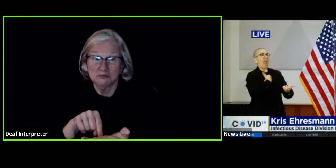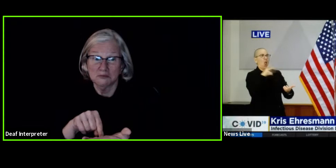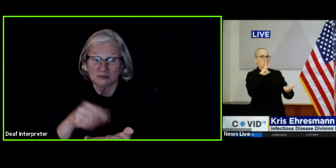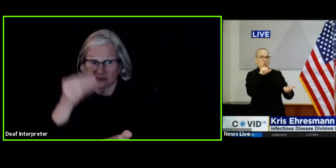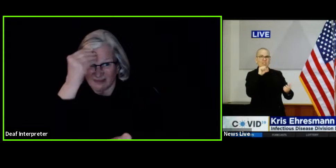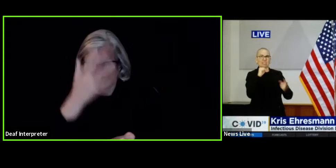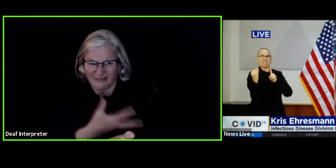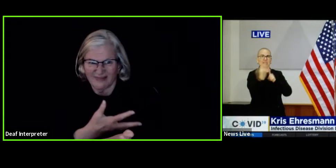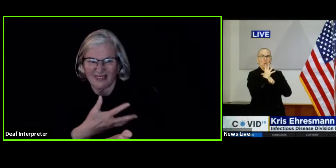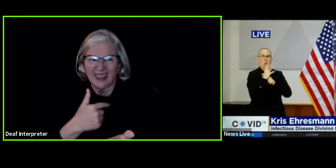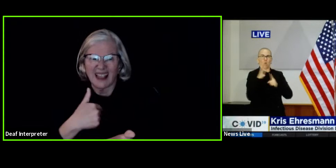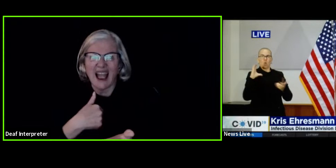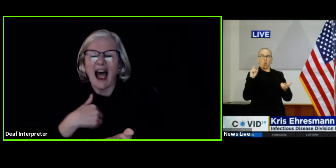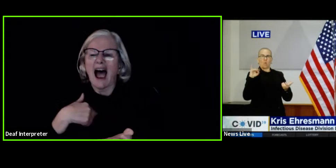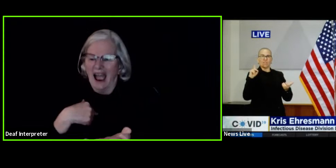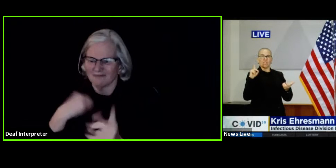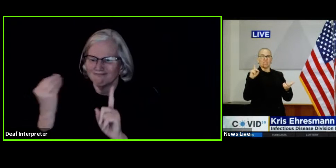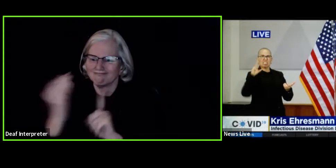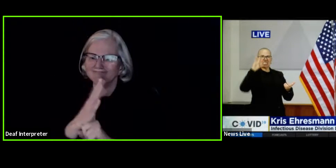[ Indiscernible ] [Overlapping CONVERSATIONS]